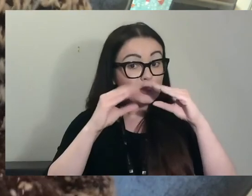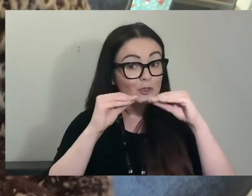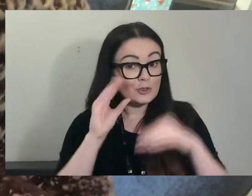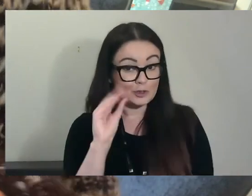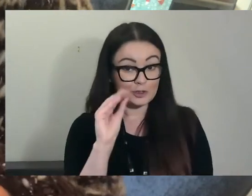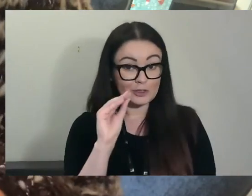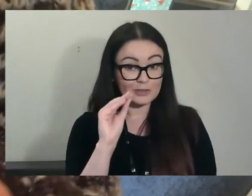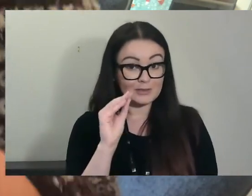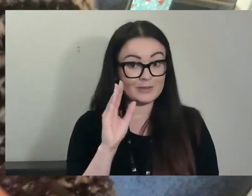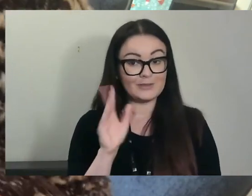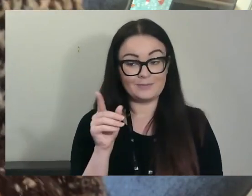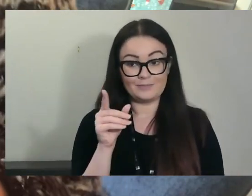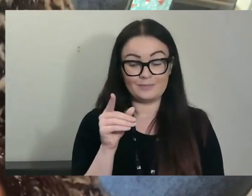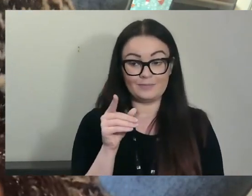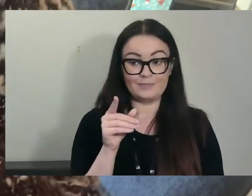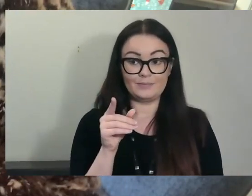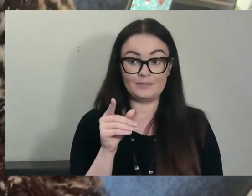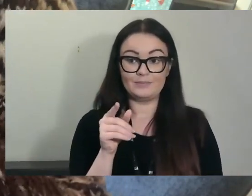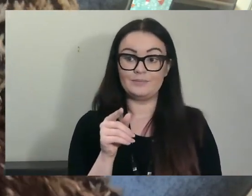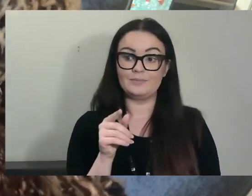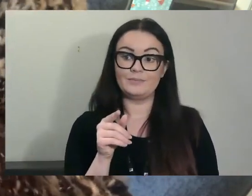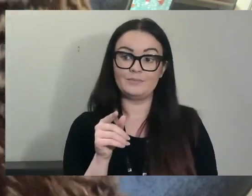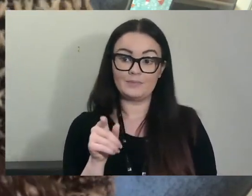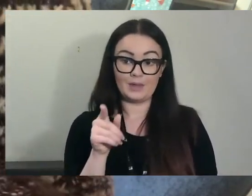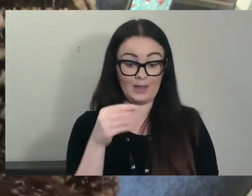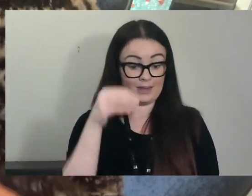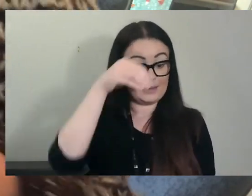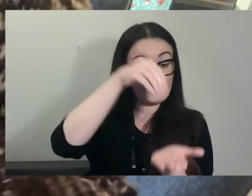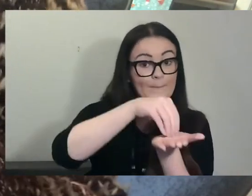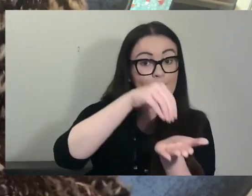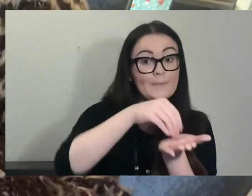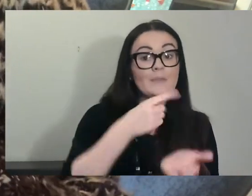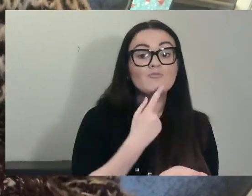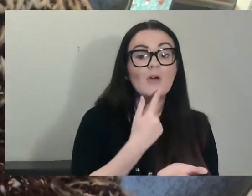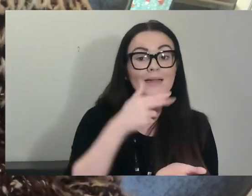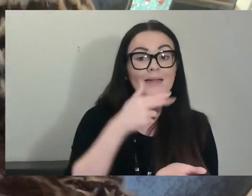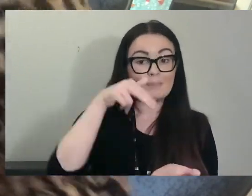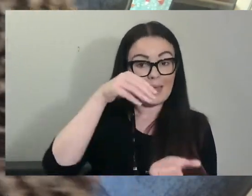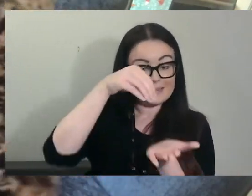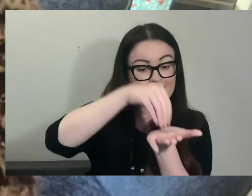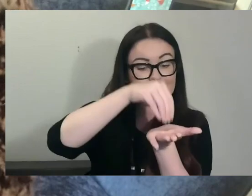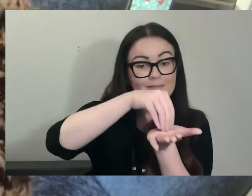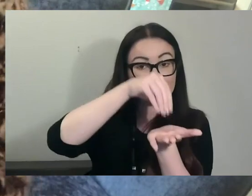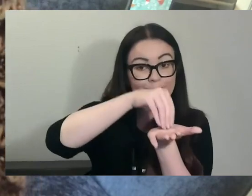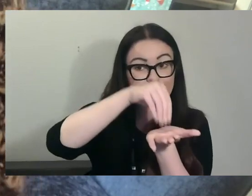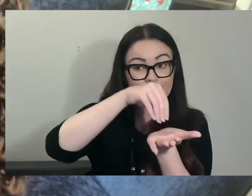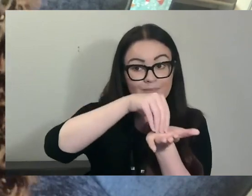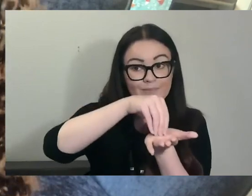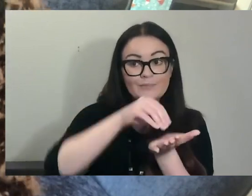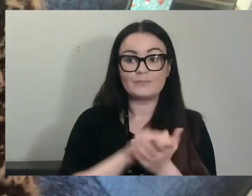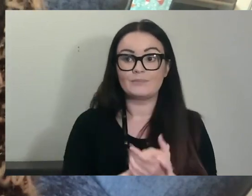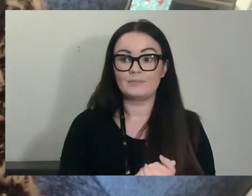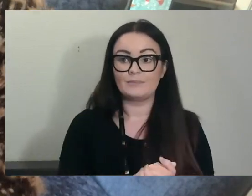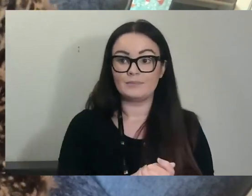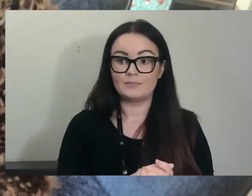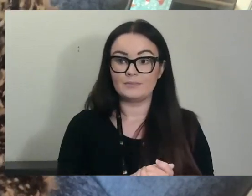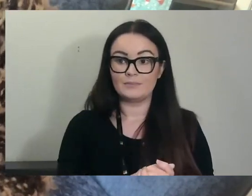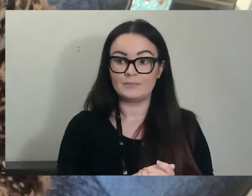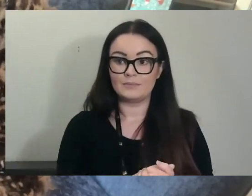sponge, this is a washing up sponge. I'm going to put it straight into the red, straight into